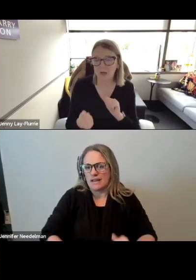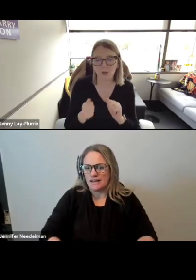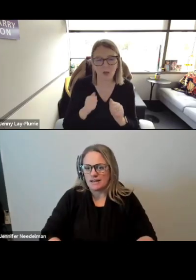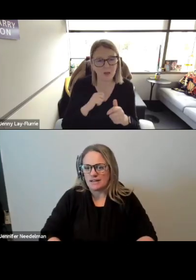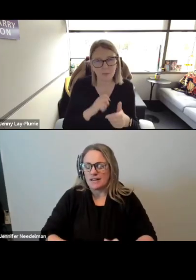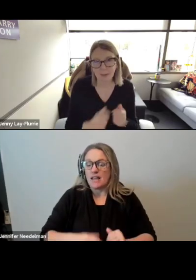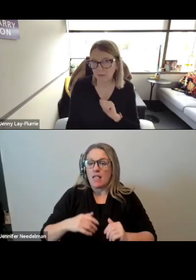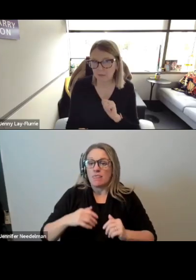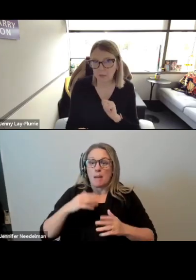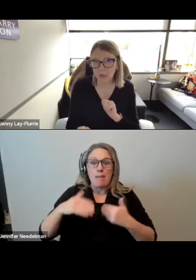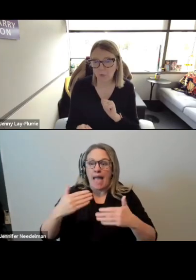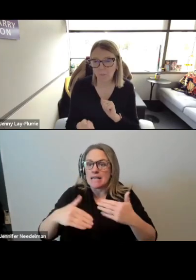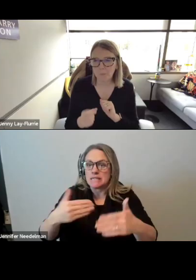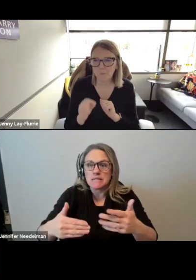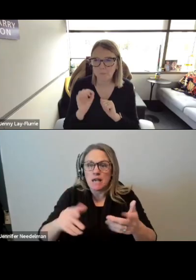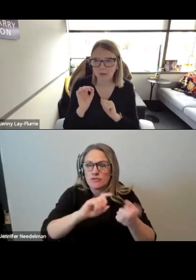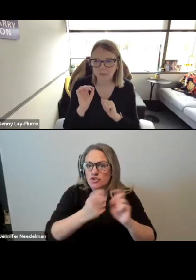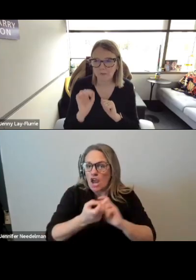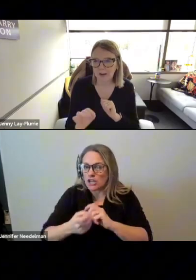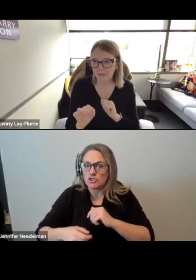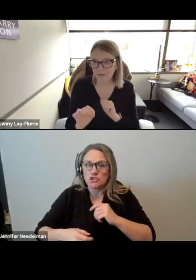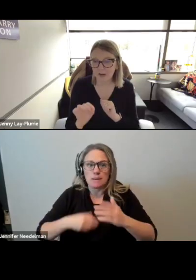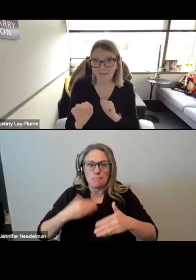of change, the pace of new, is faster,